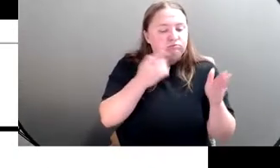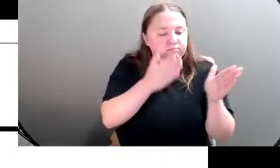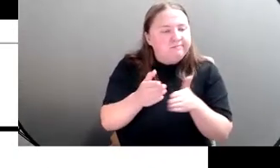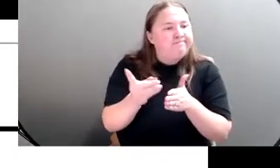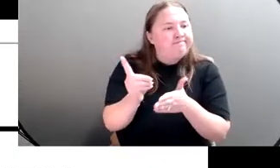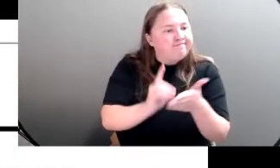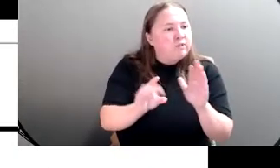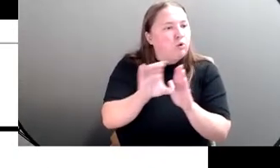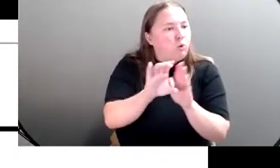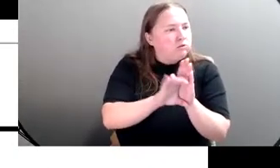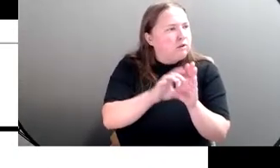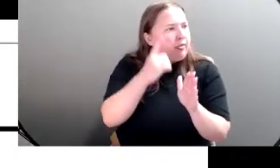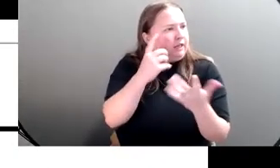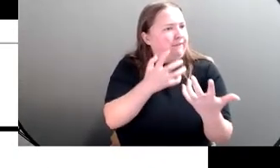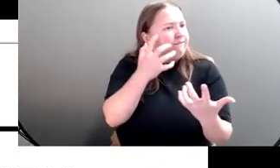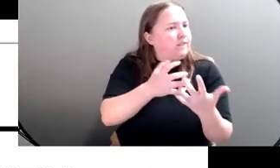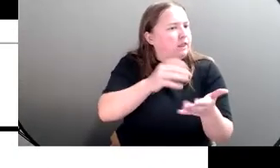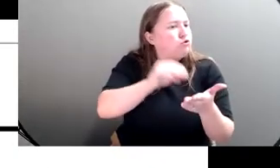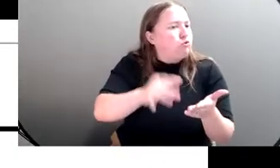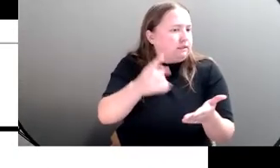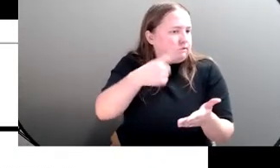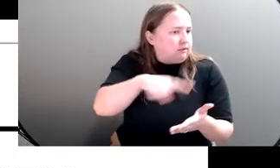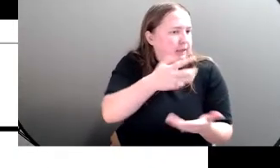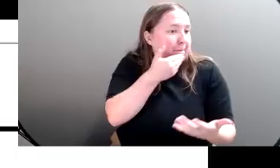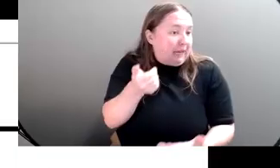for what we think would be best for, the best way for the students to learn.